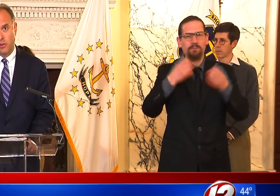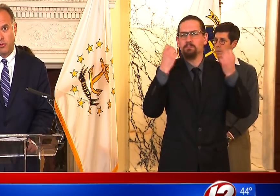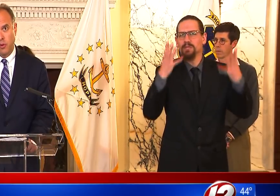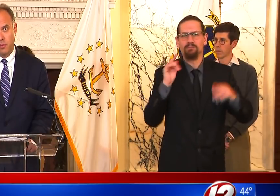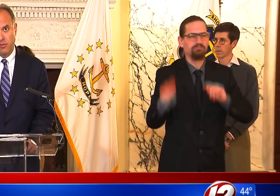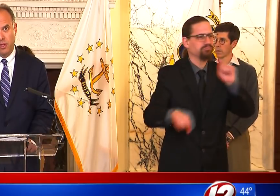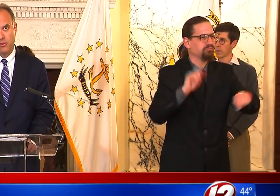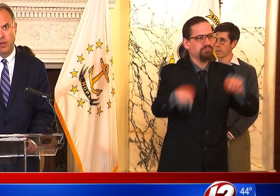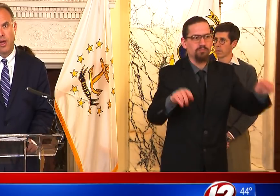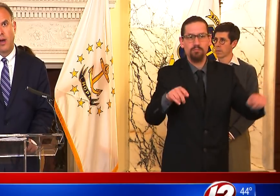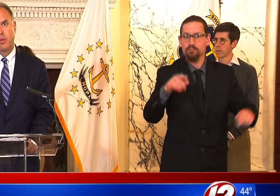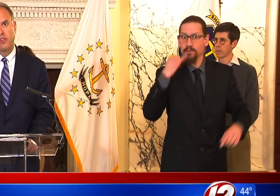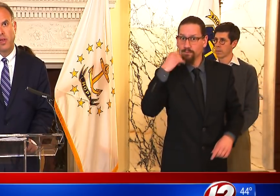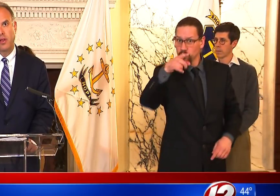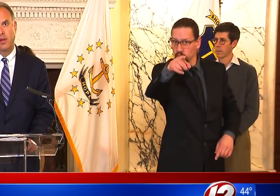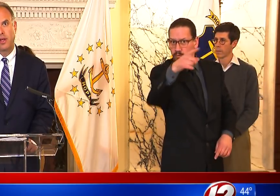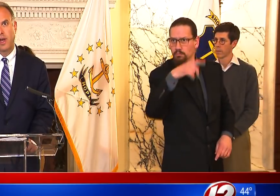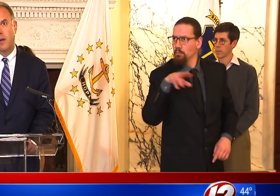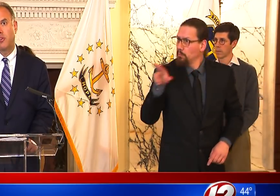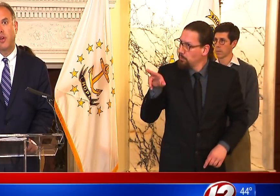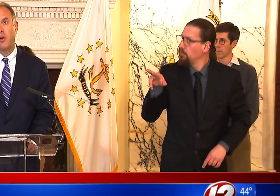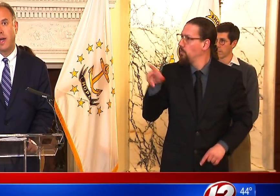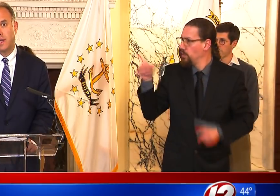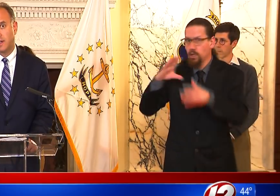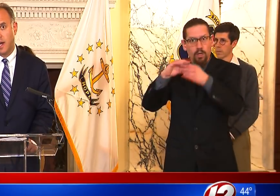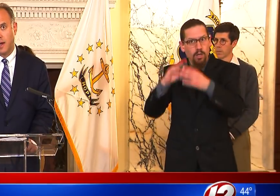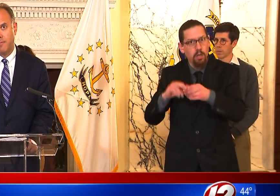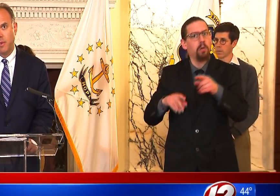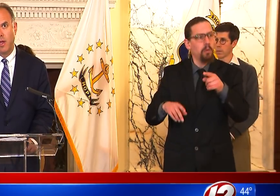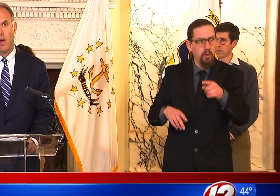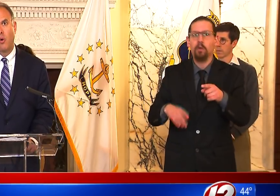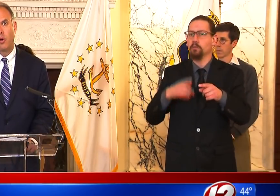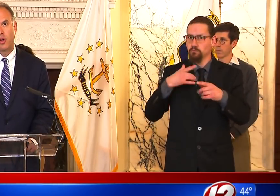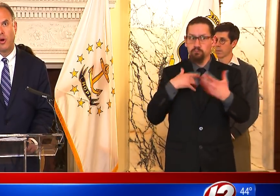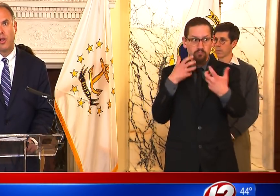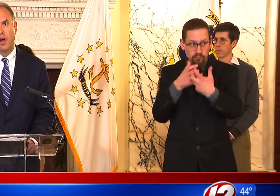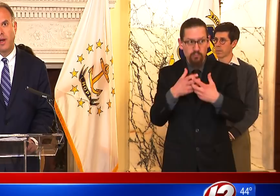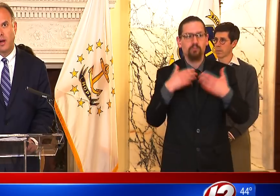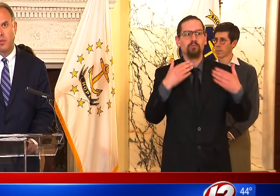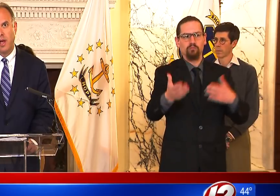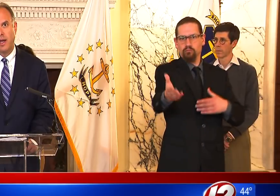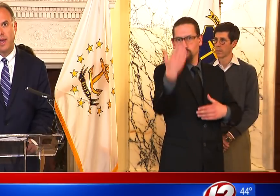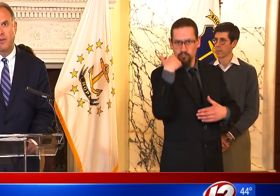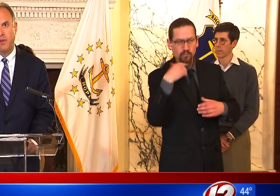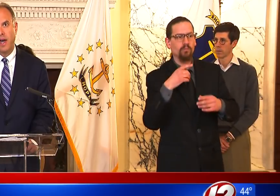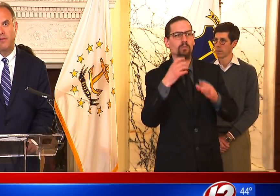BUSINESSES. IF THAT IS OF INTEREST TO YOU AND YOU ARE A NONCRITICAL